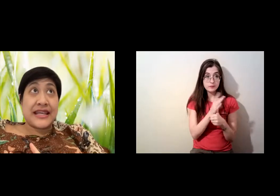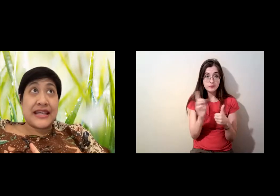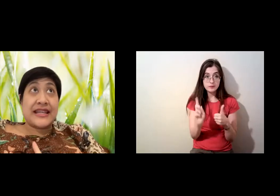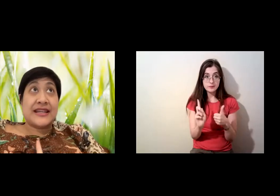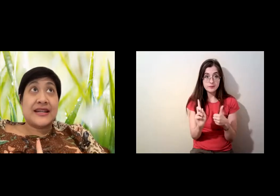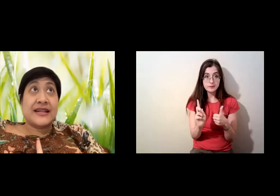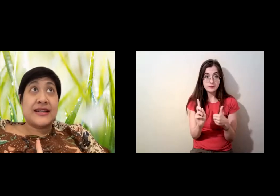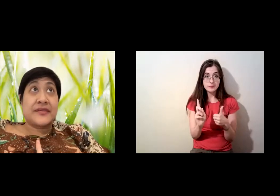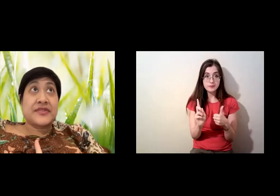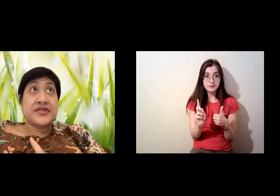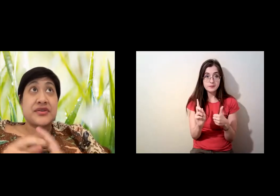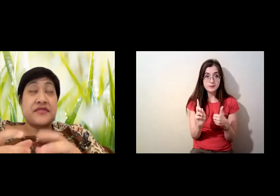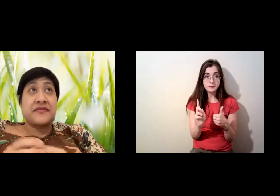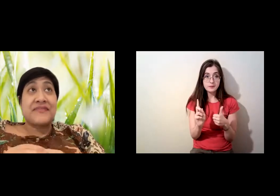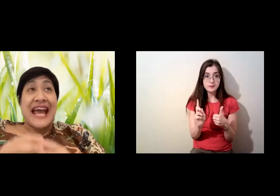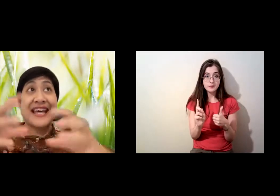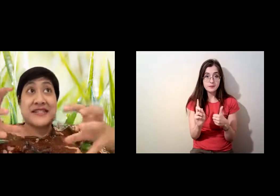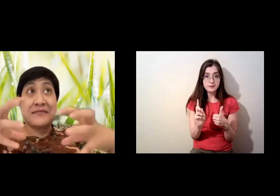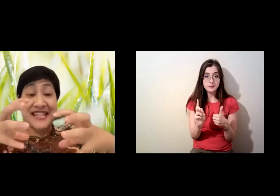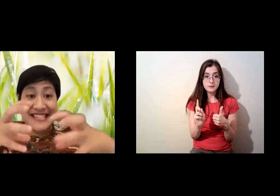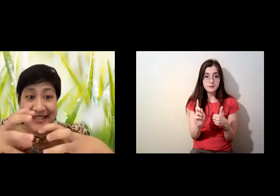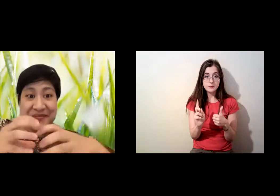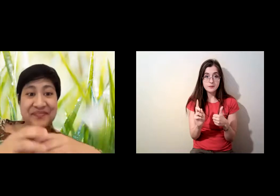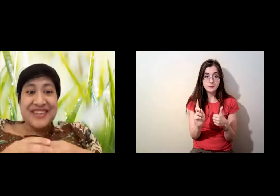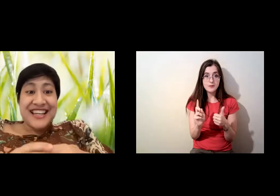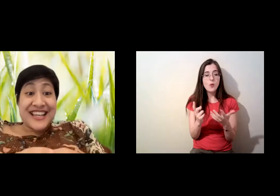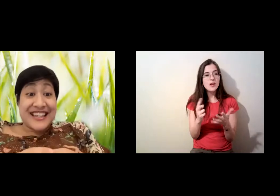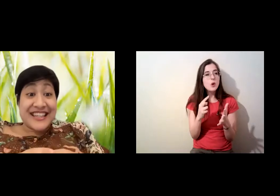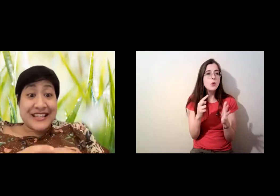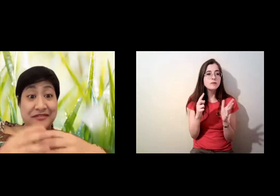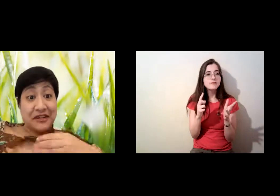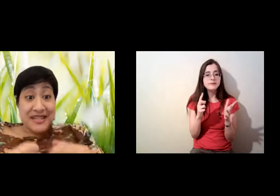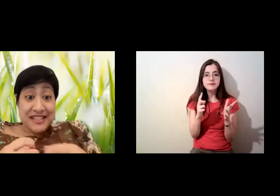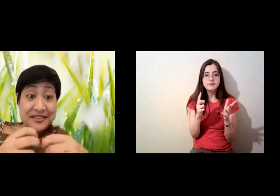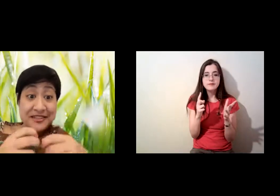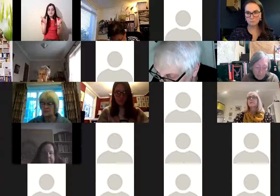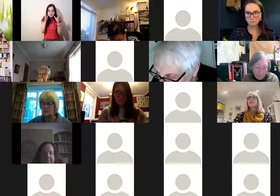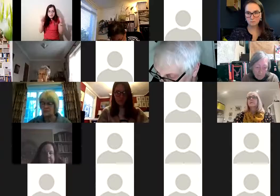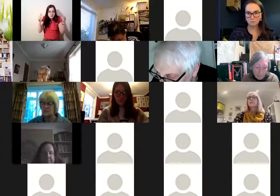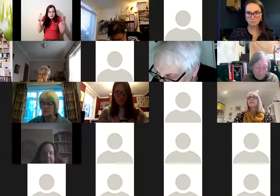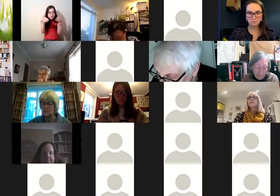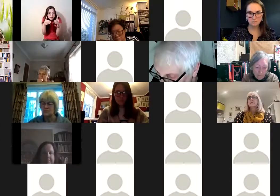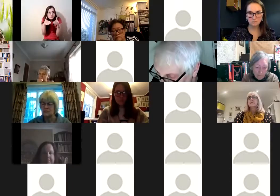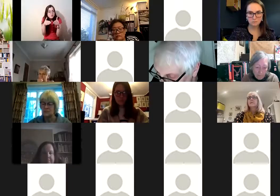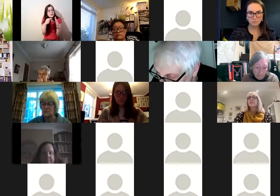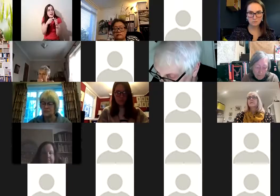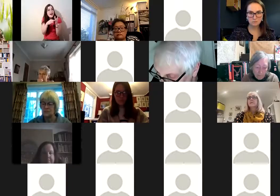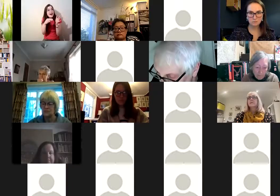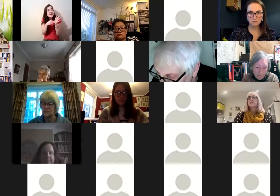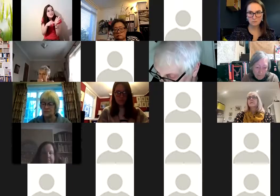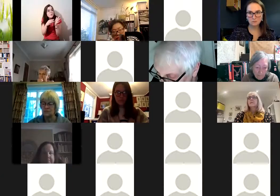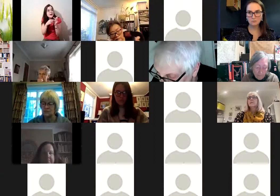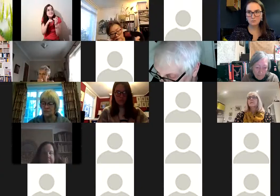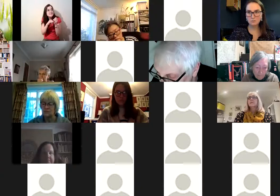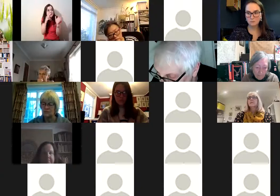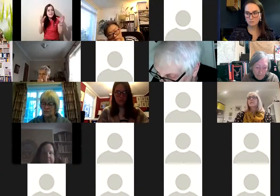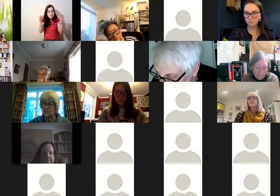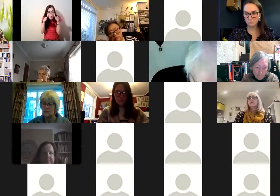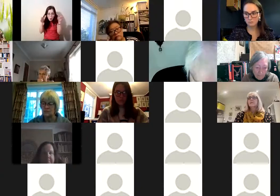in sort of atomizing the environmental crisis to personal decisions rather than going after the